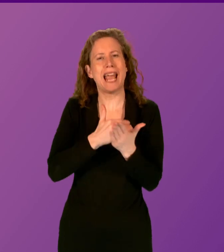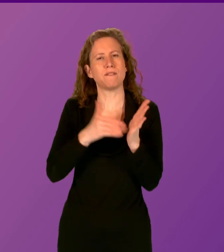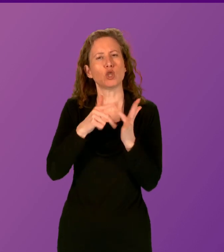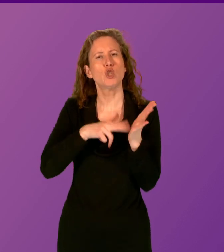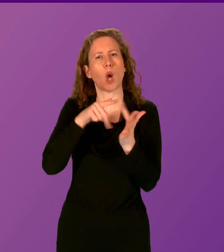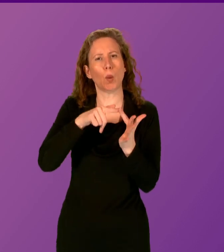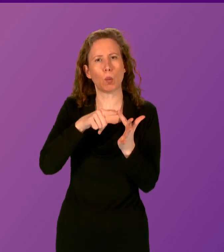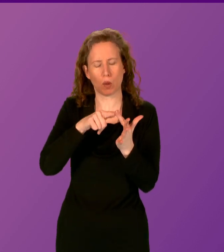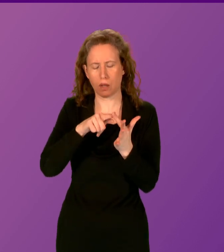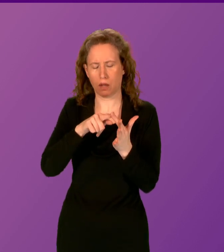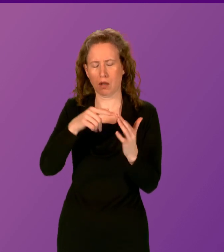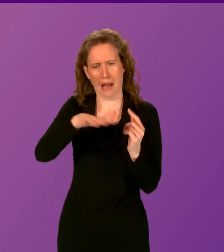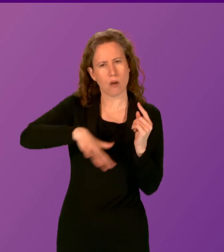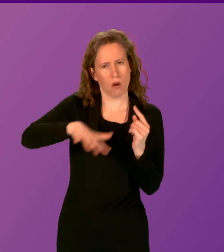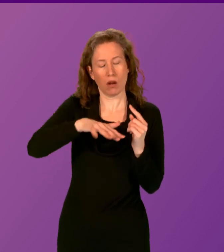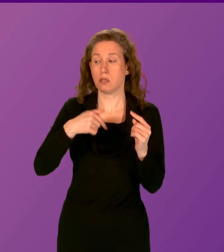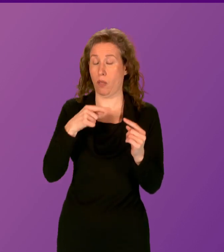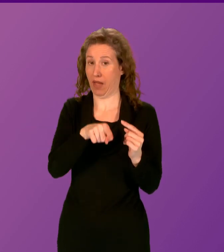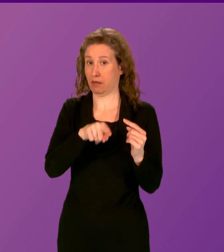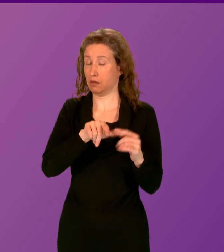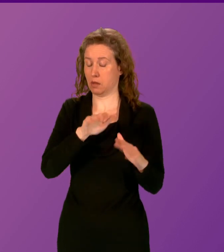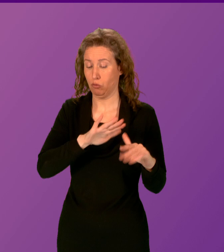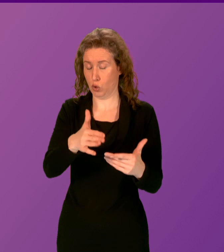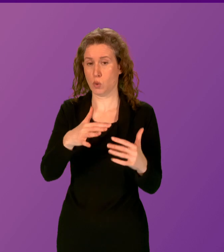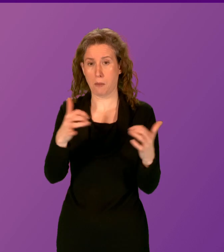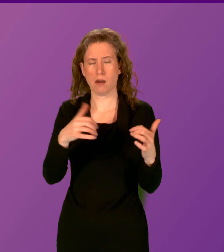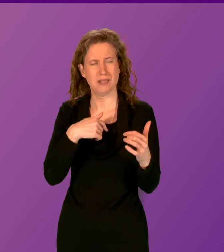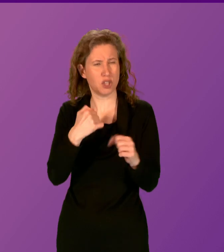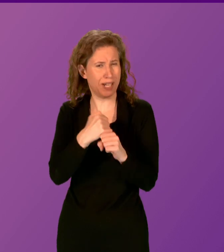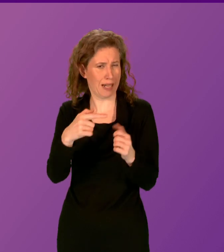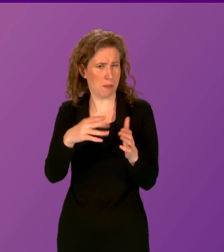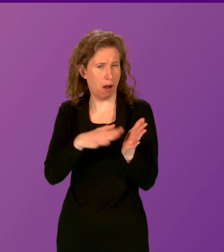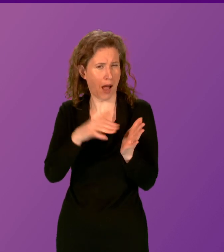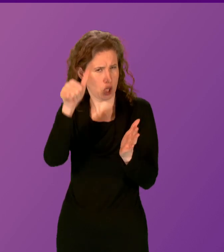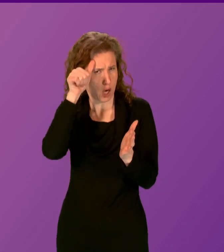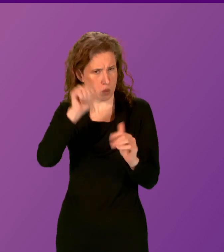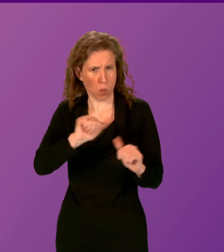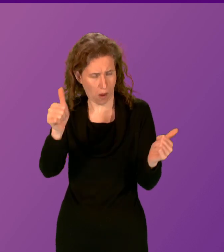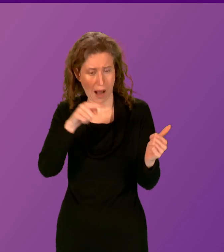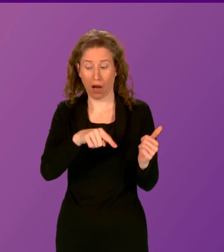introduced to the Parliament. As Gillian Mackay, more than anyone, will be acutely aware, the bill is currently being